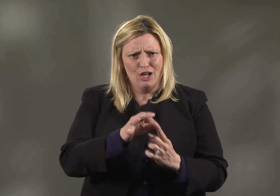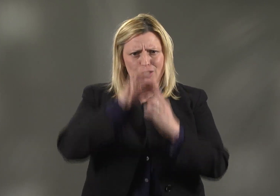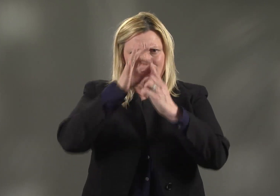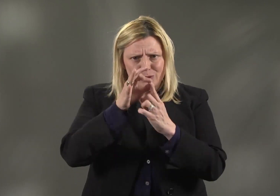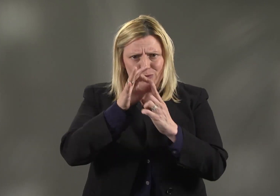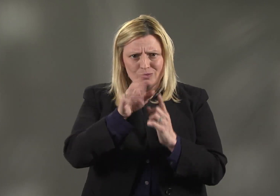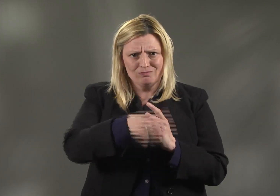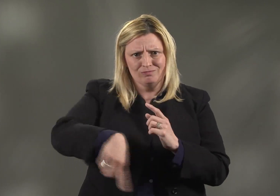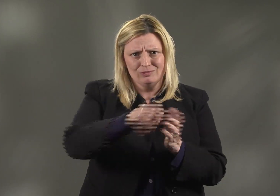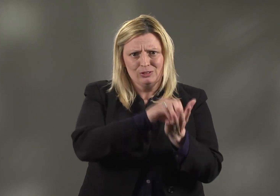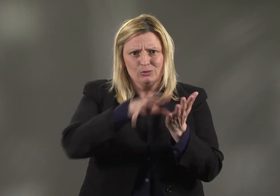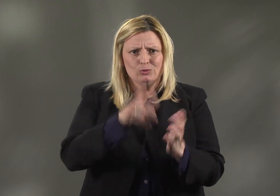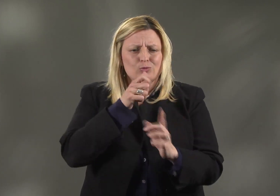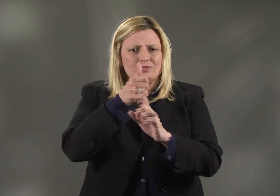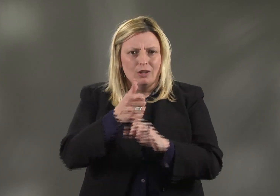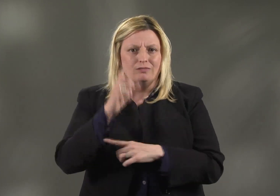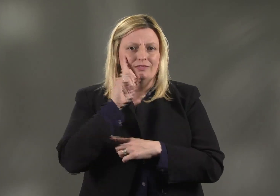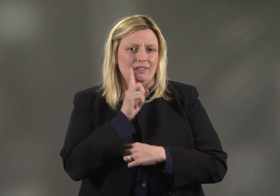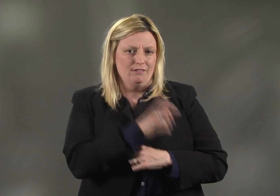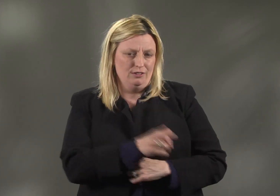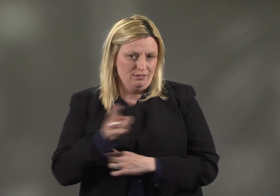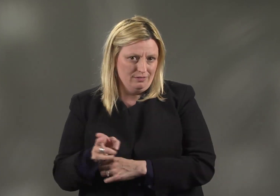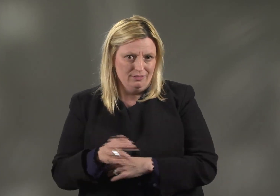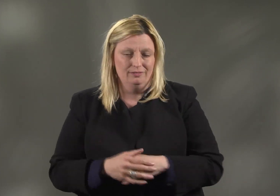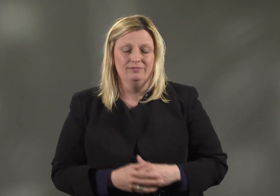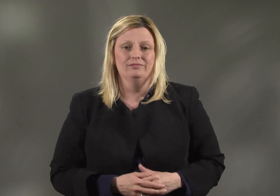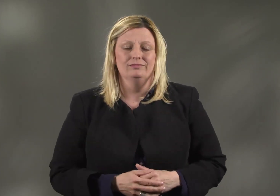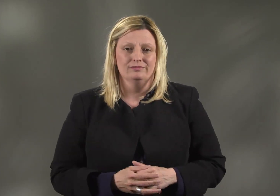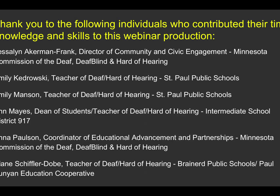and skills that are unique to students who are deaf and hard of hearing.